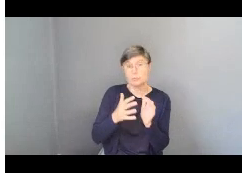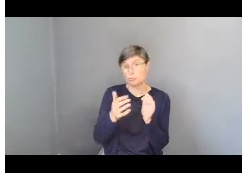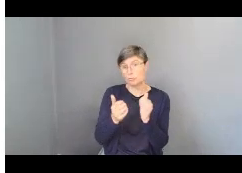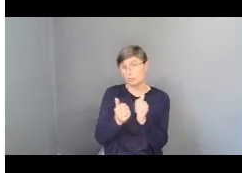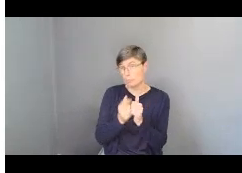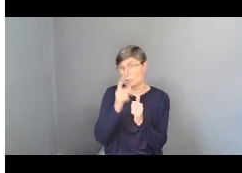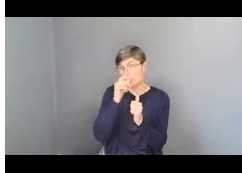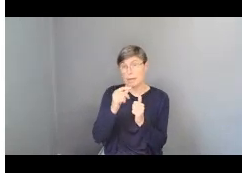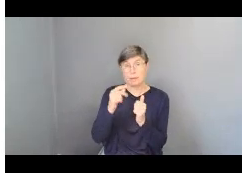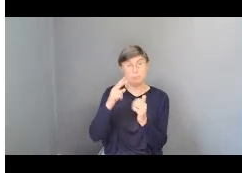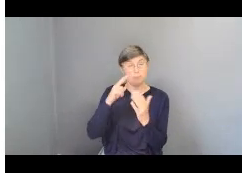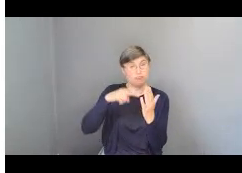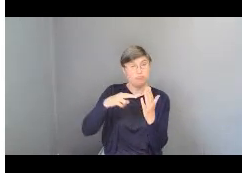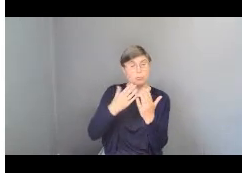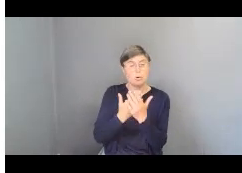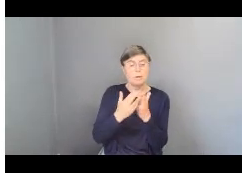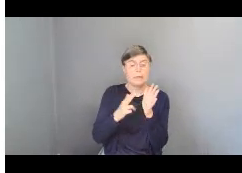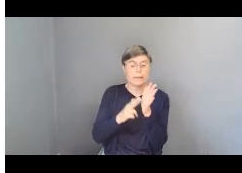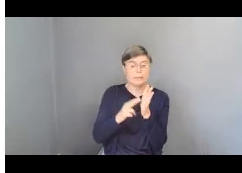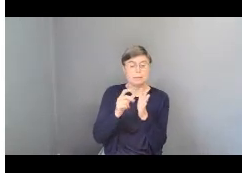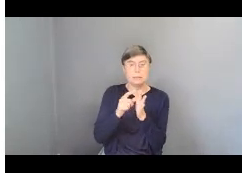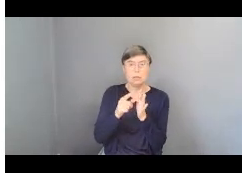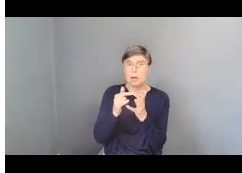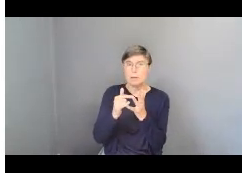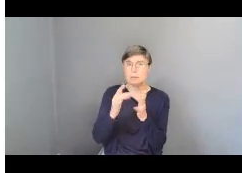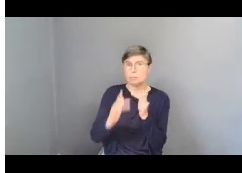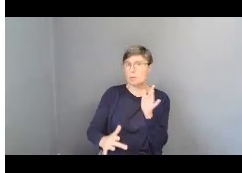And if a participant hires a contractor or if they